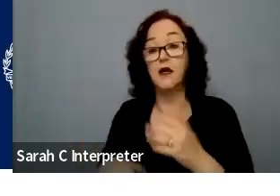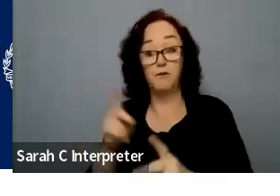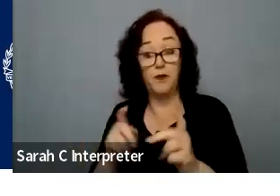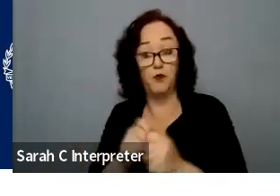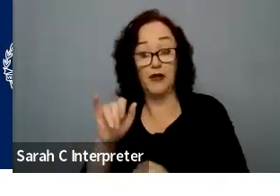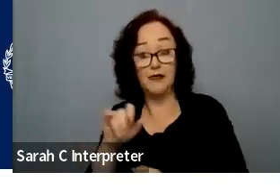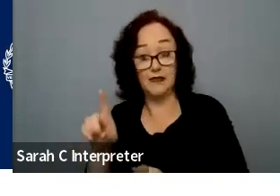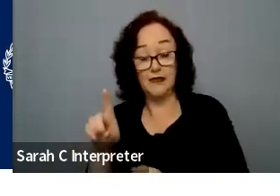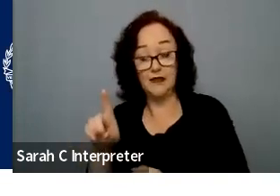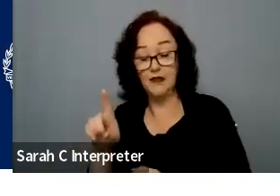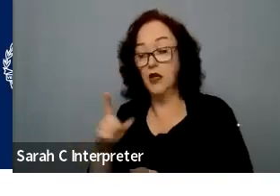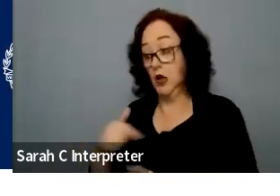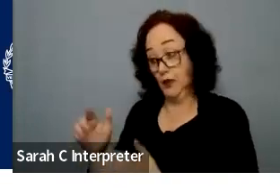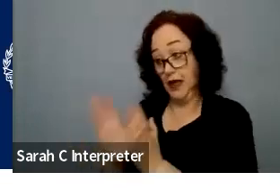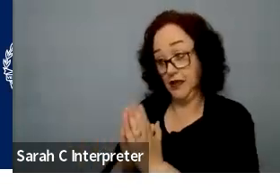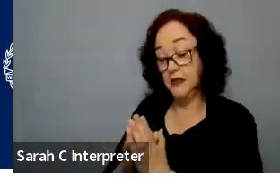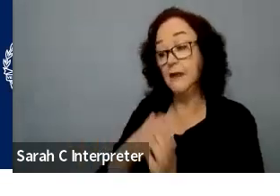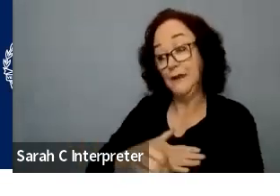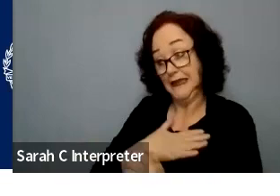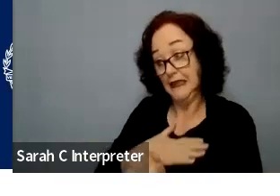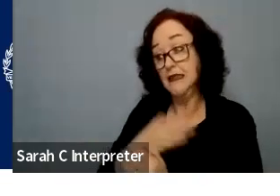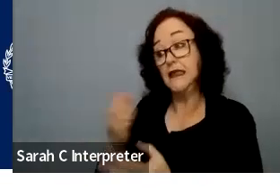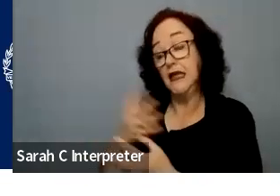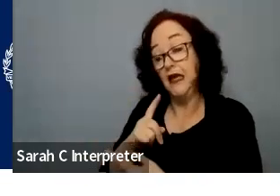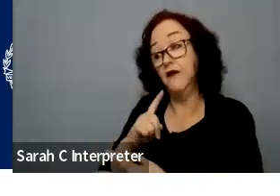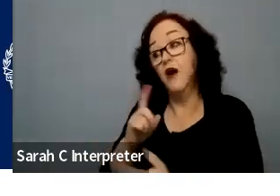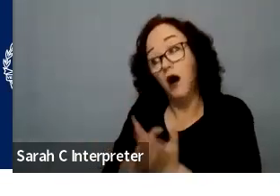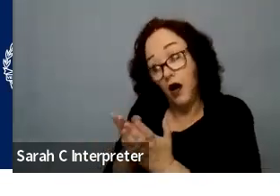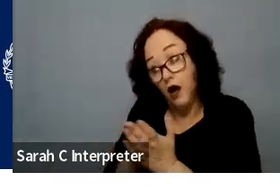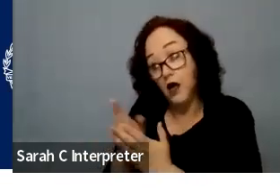General feedback for the healthcare students in terms of how they communicated with them,